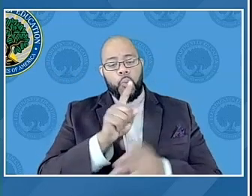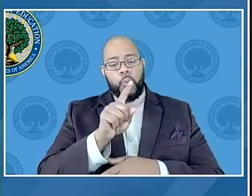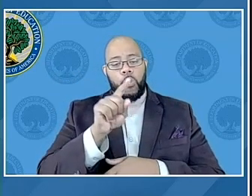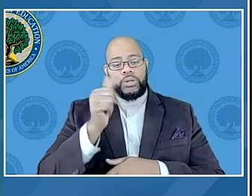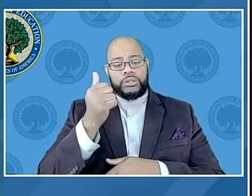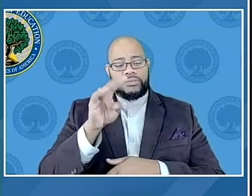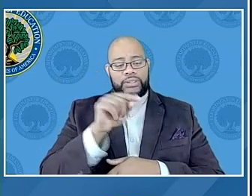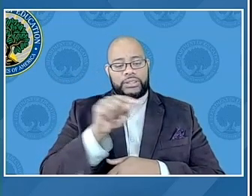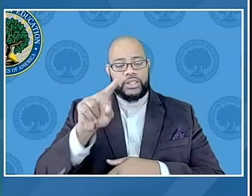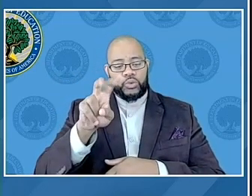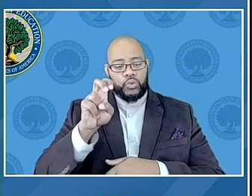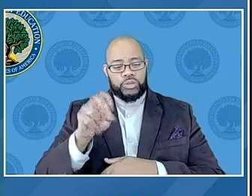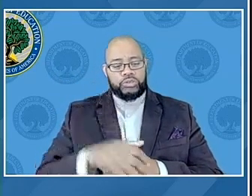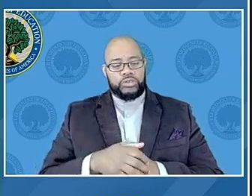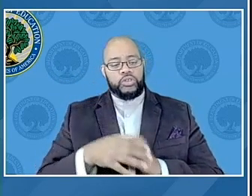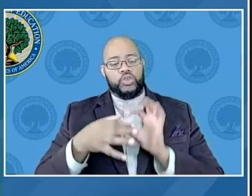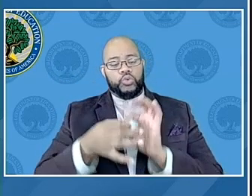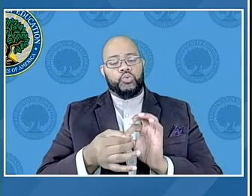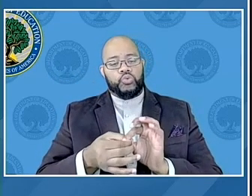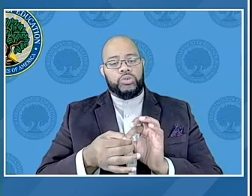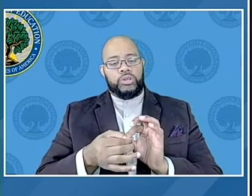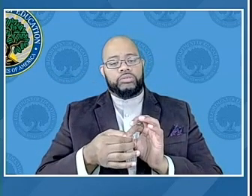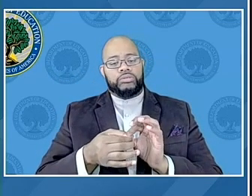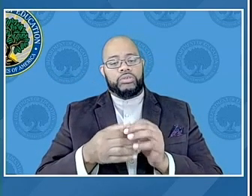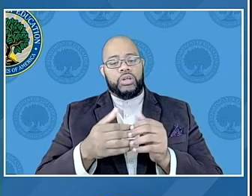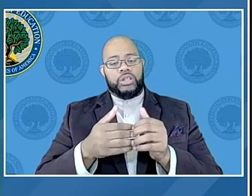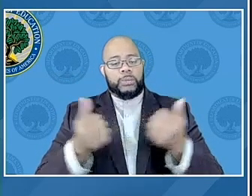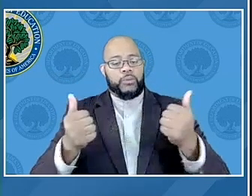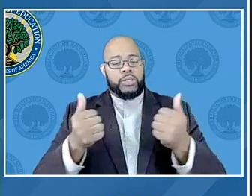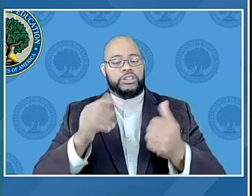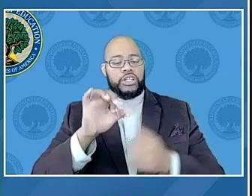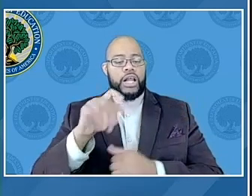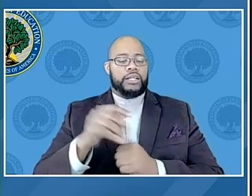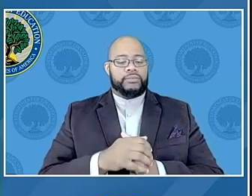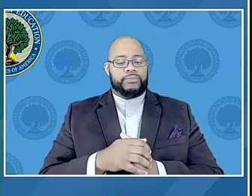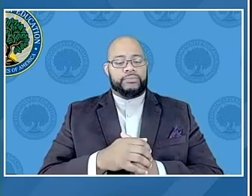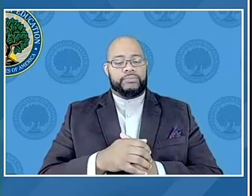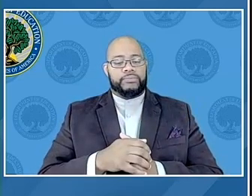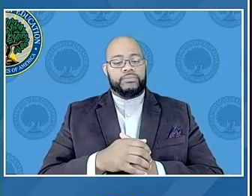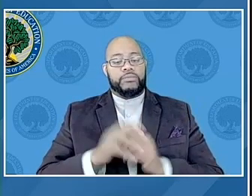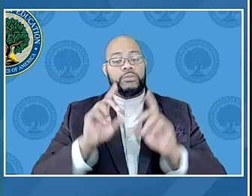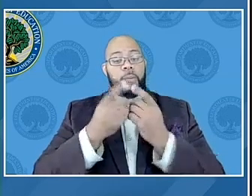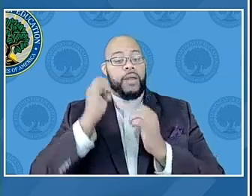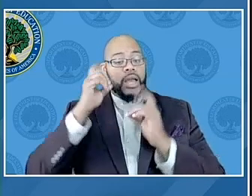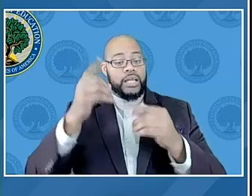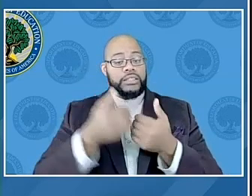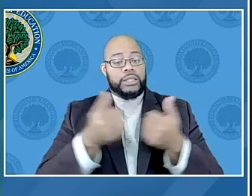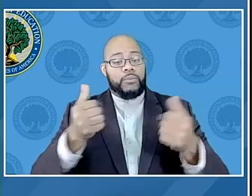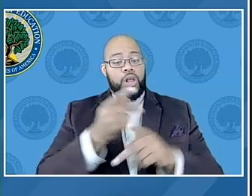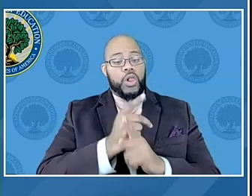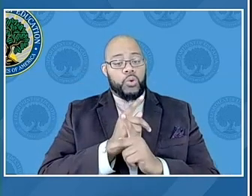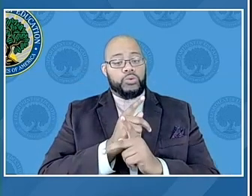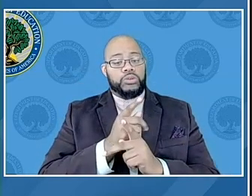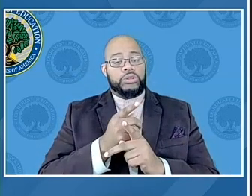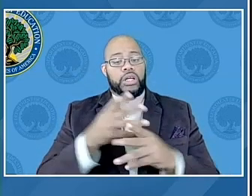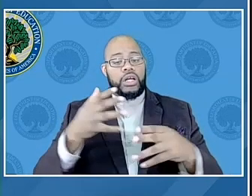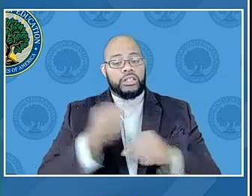The Joint Consolidation Loan Separation Act, which directed the Department of ED to separate the loans and reconsolidate them into direct loans.